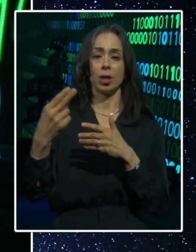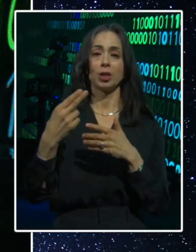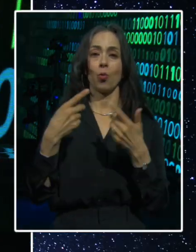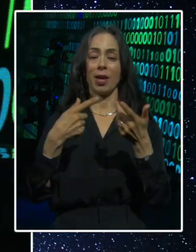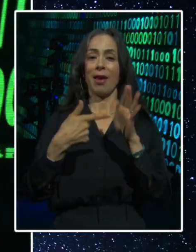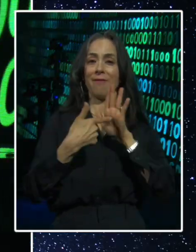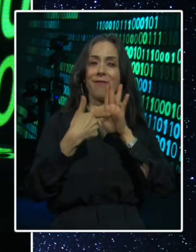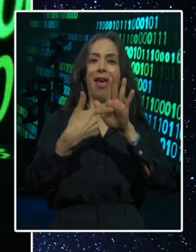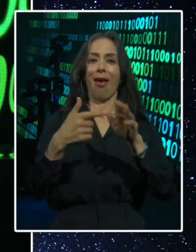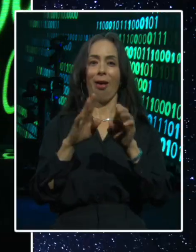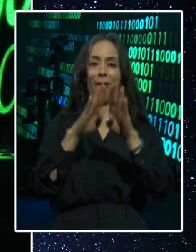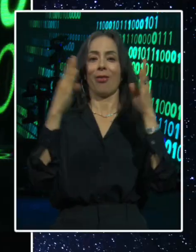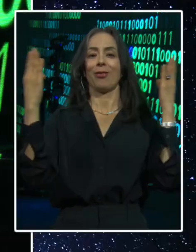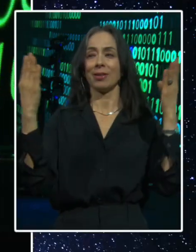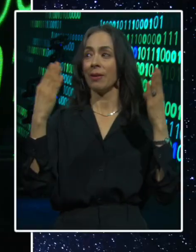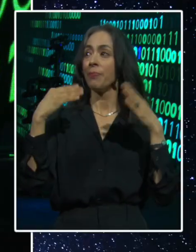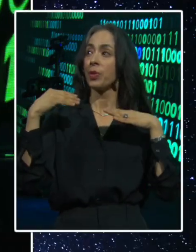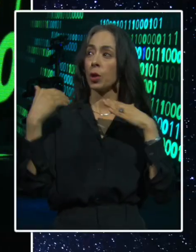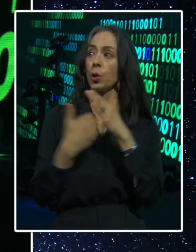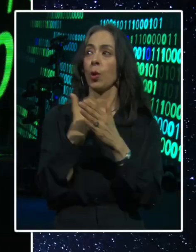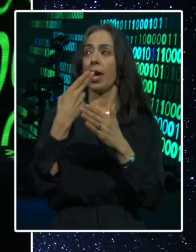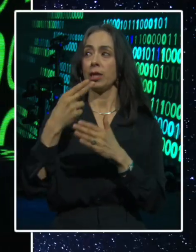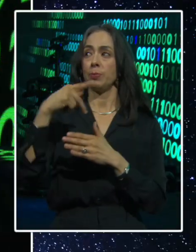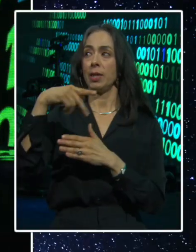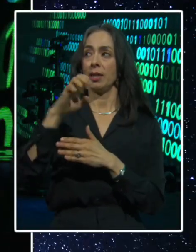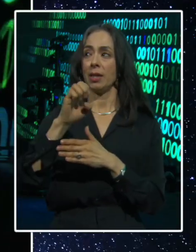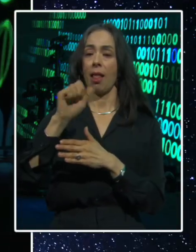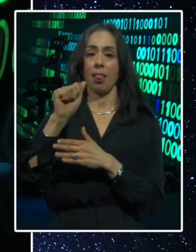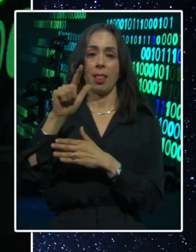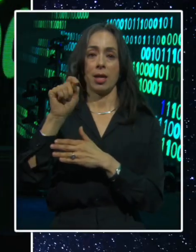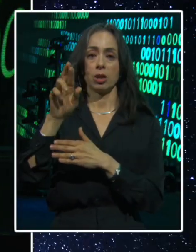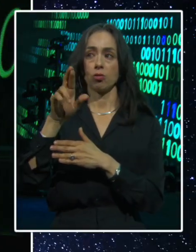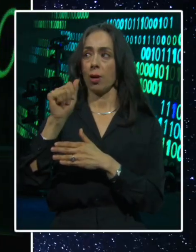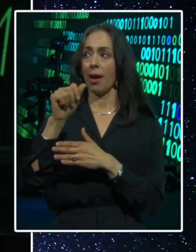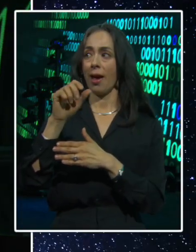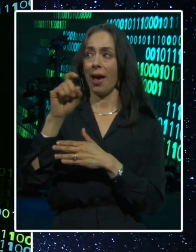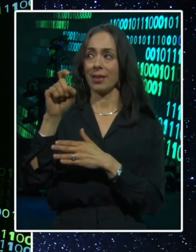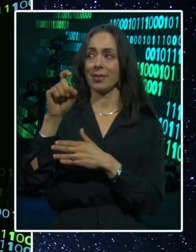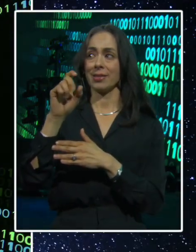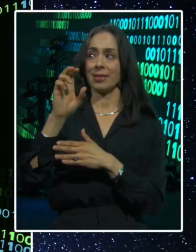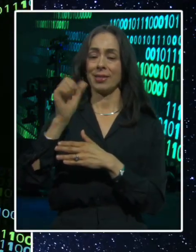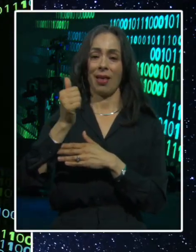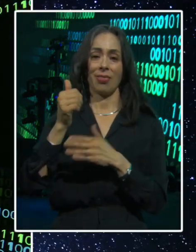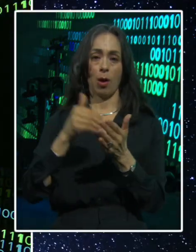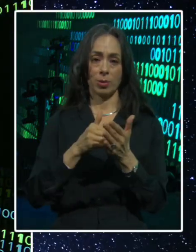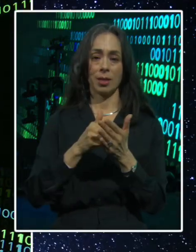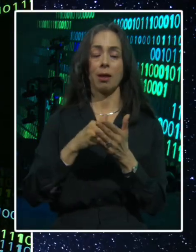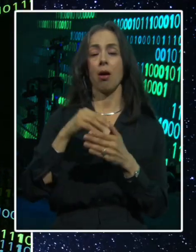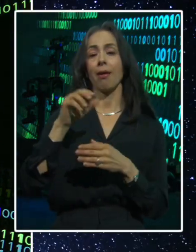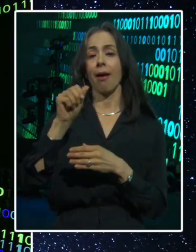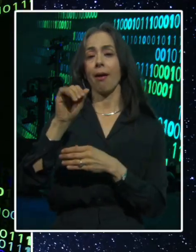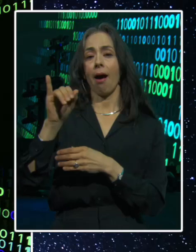In March, we unveiled the next evolution of the HPE Alletra Storage MP X10000,